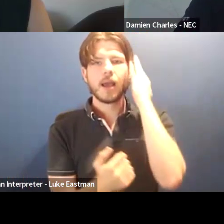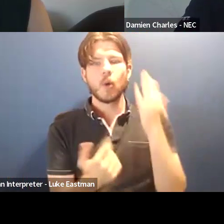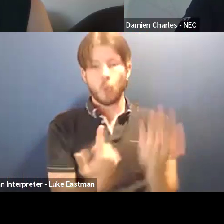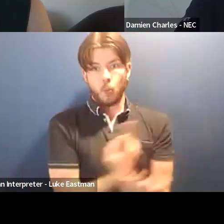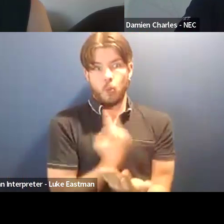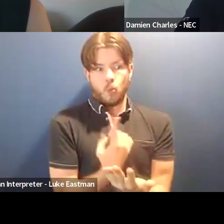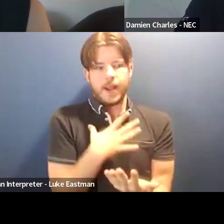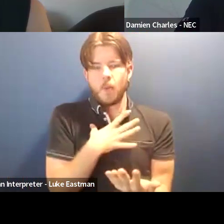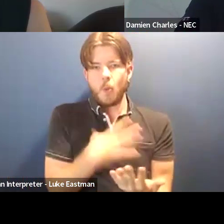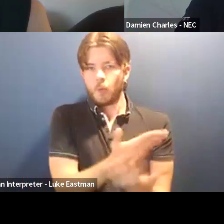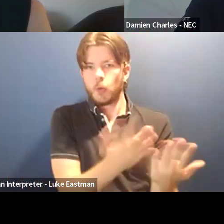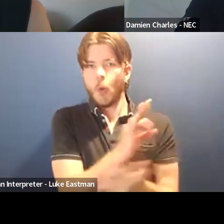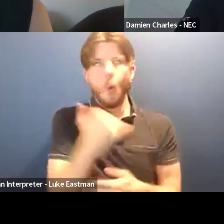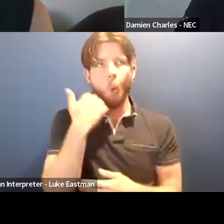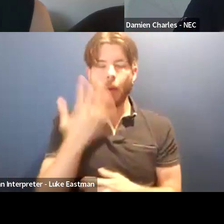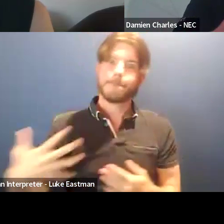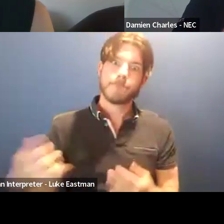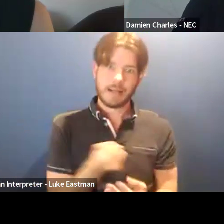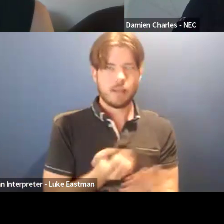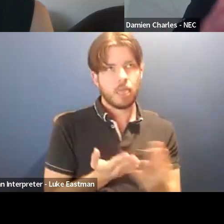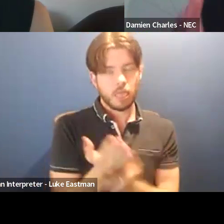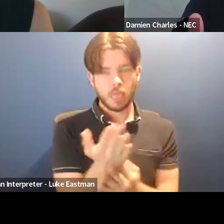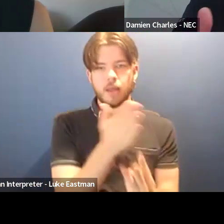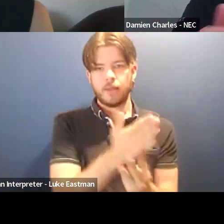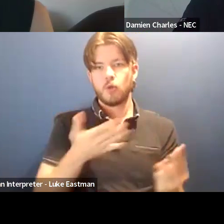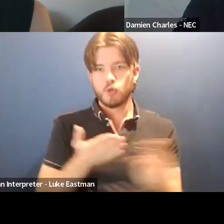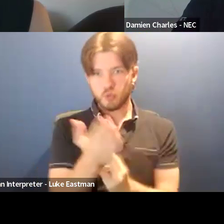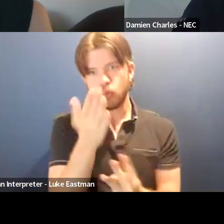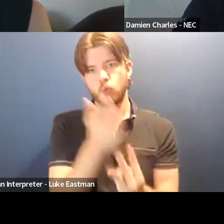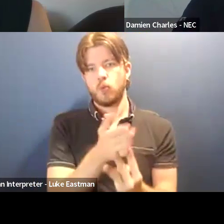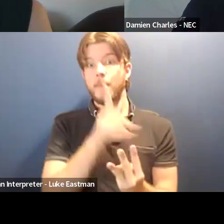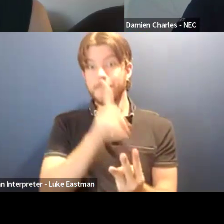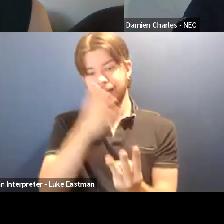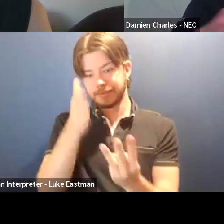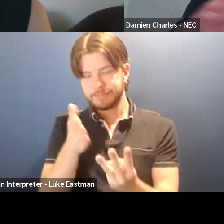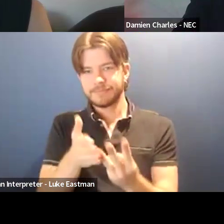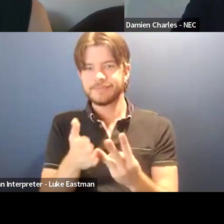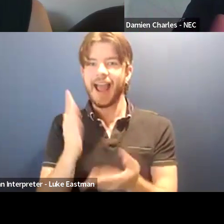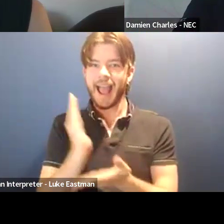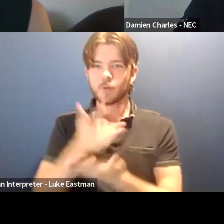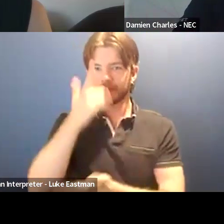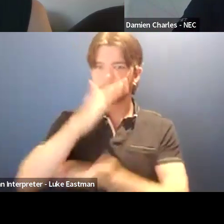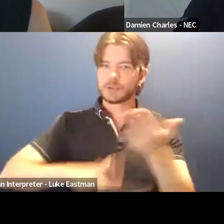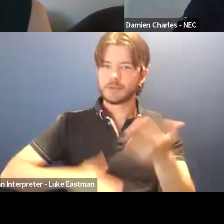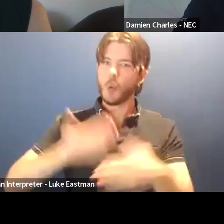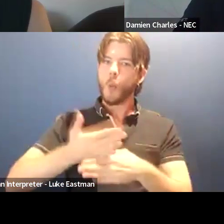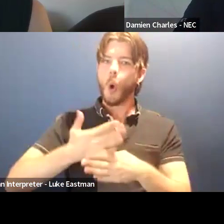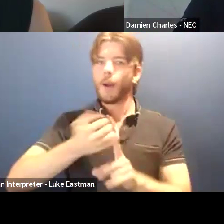through a school-based prip or a trainee ship but provide a work placement for them that will then lead to permanent